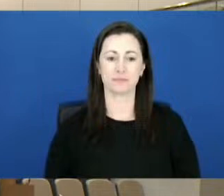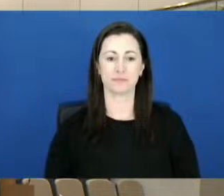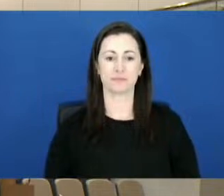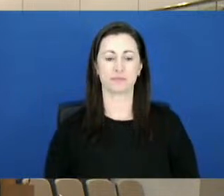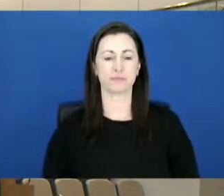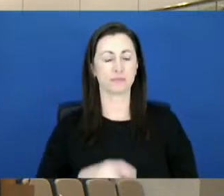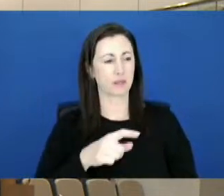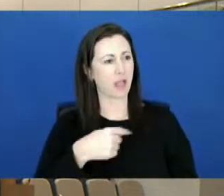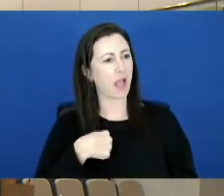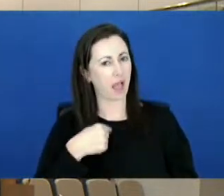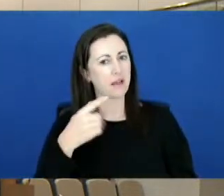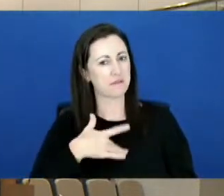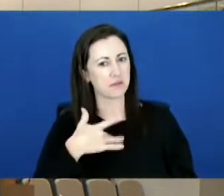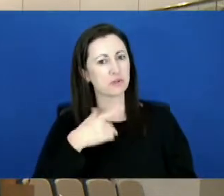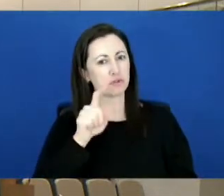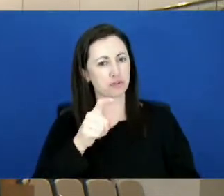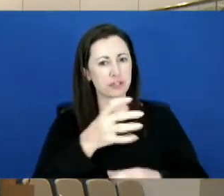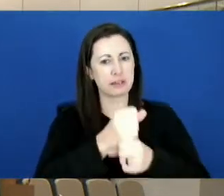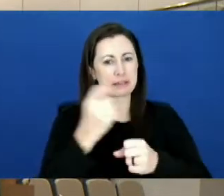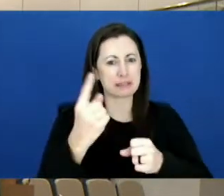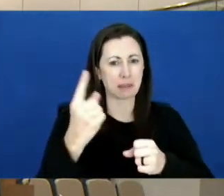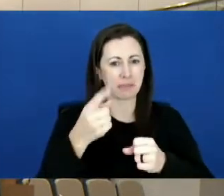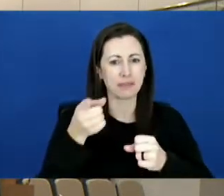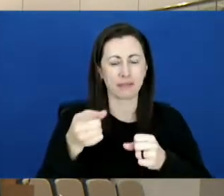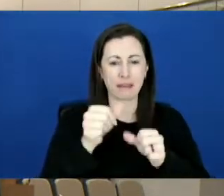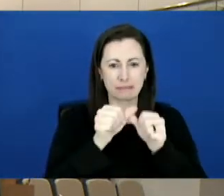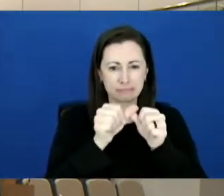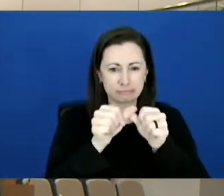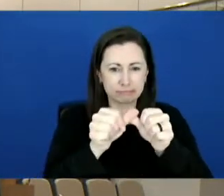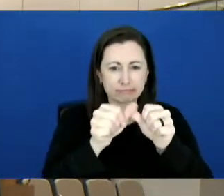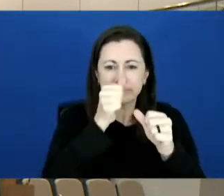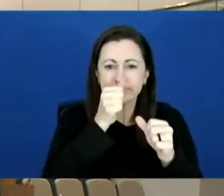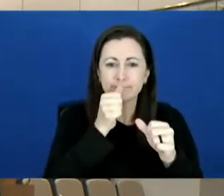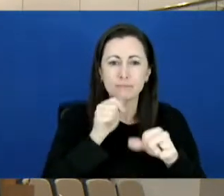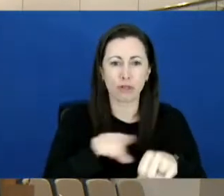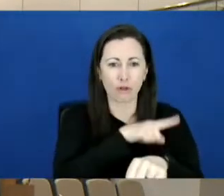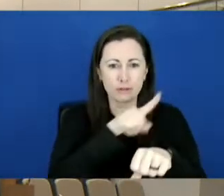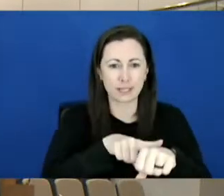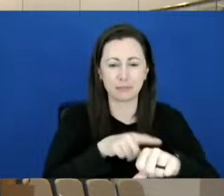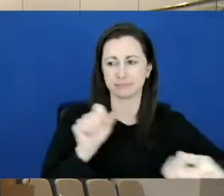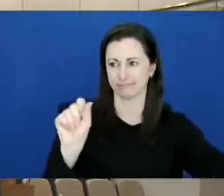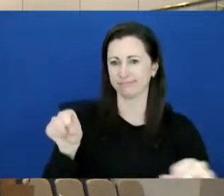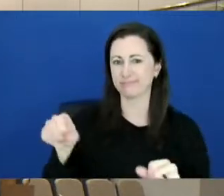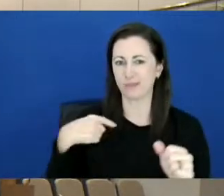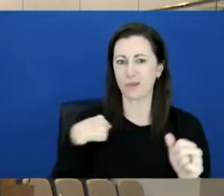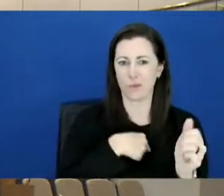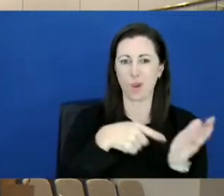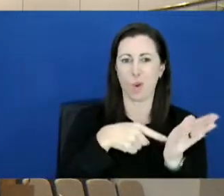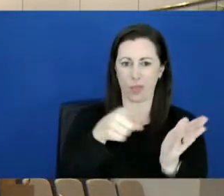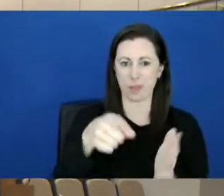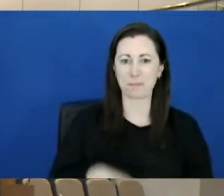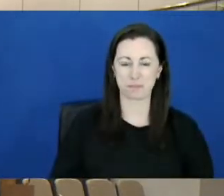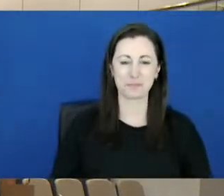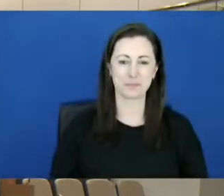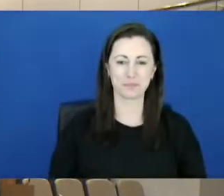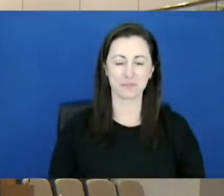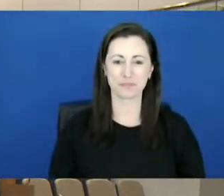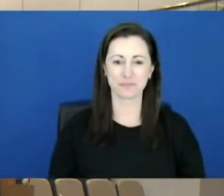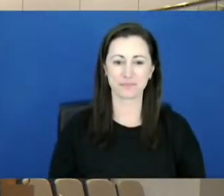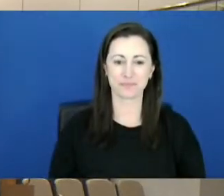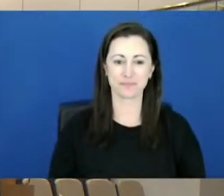HOME.